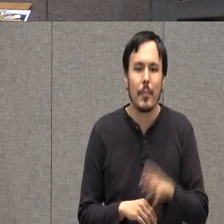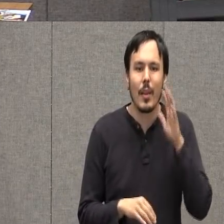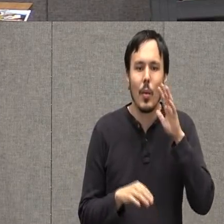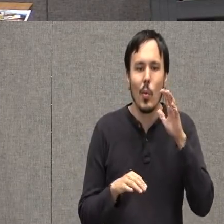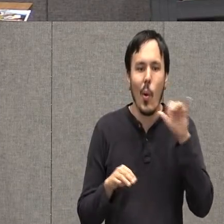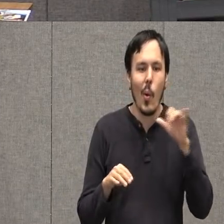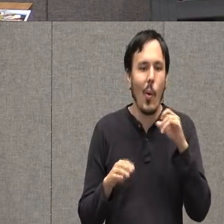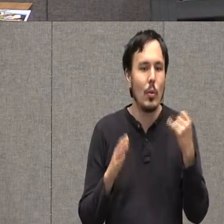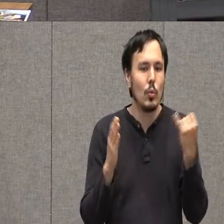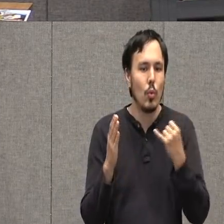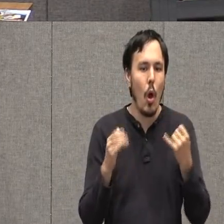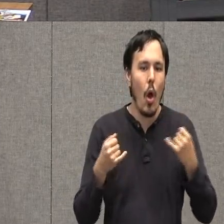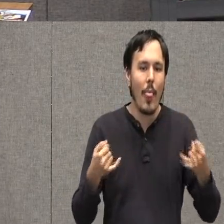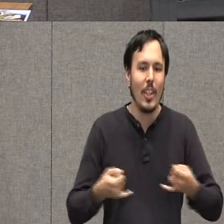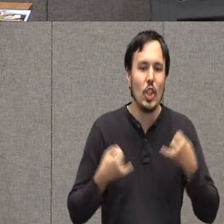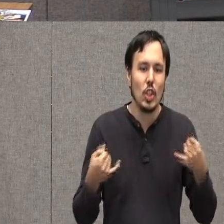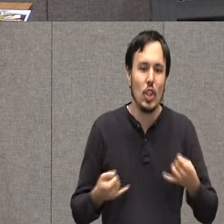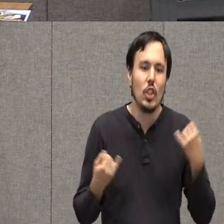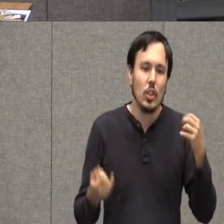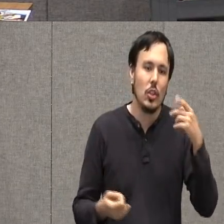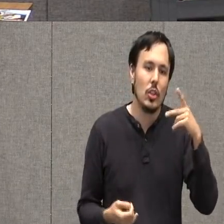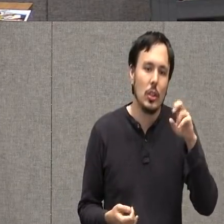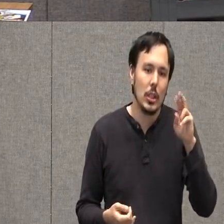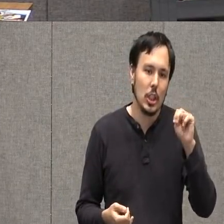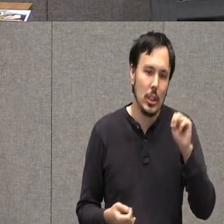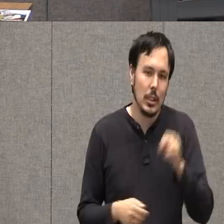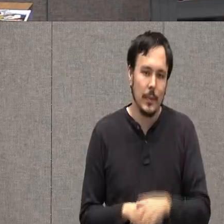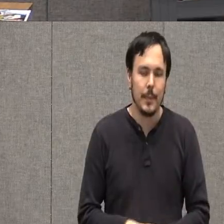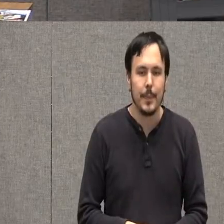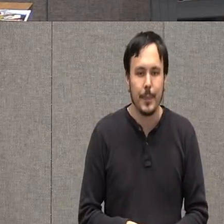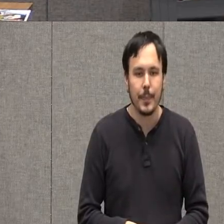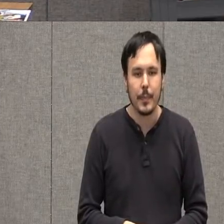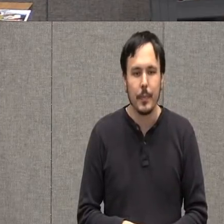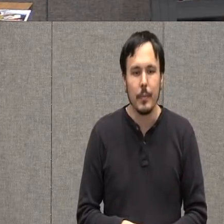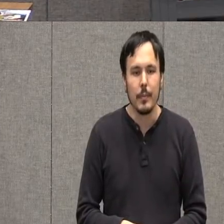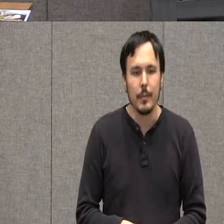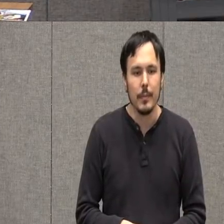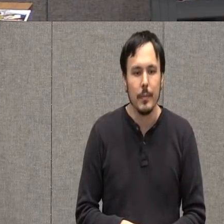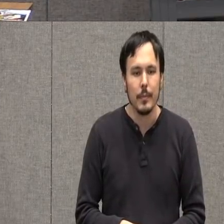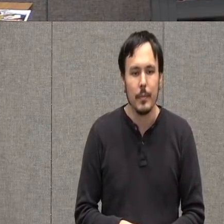straight down, and the seam of her jeans. Now a tip, artists,